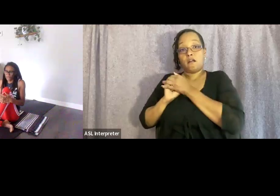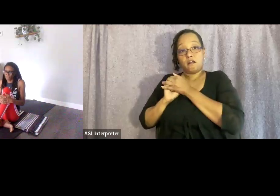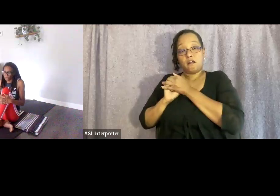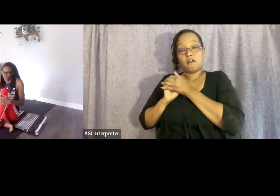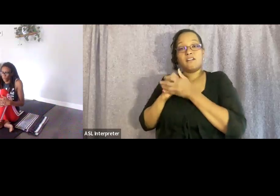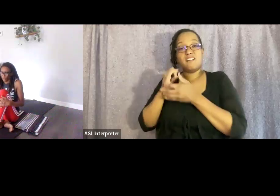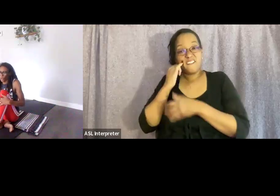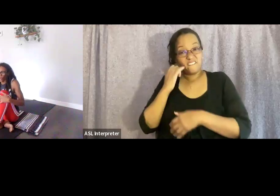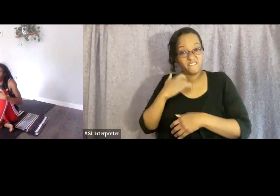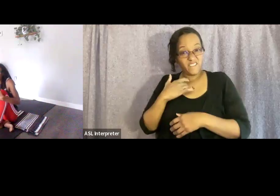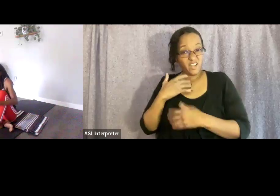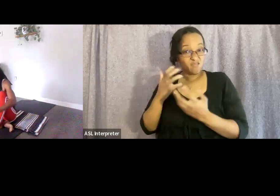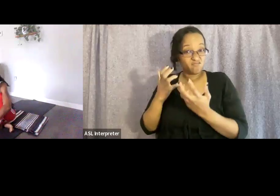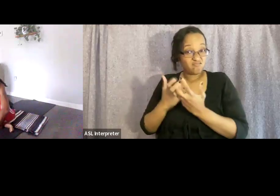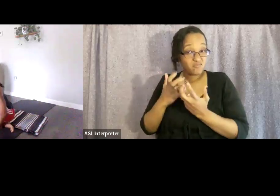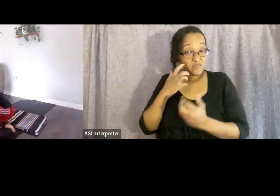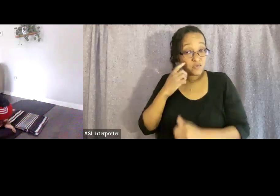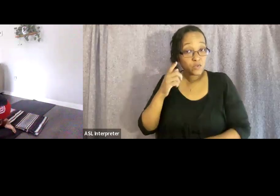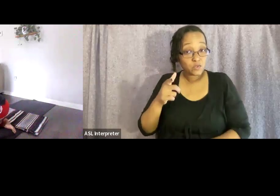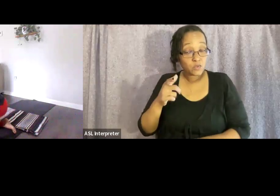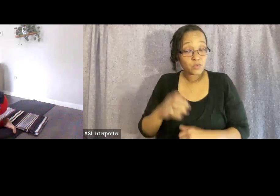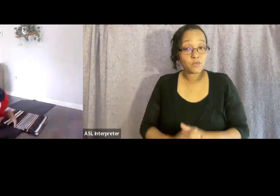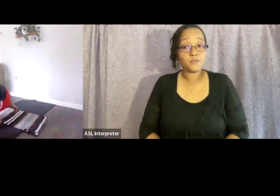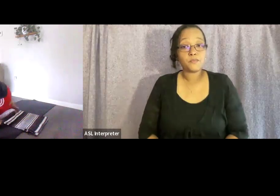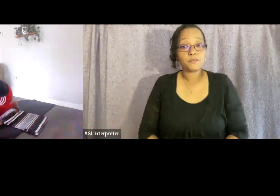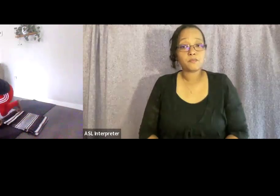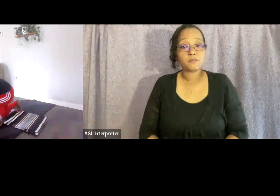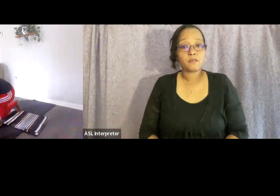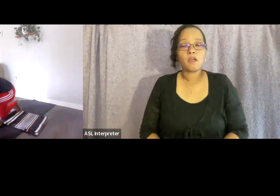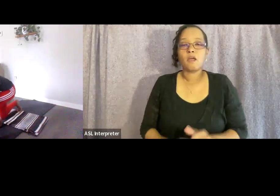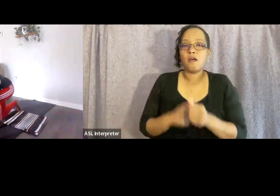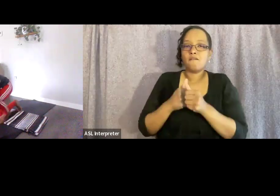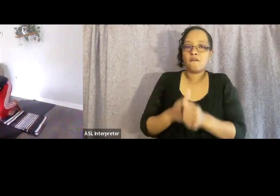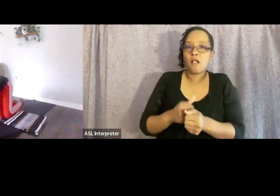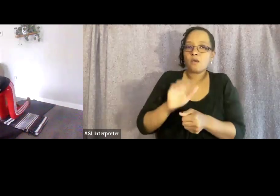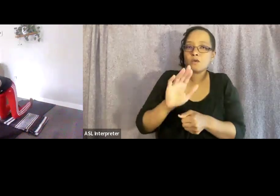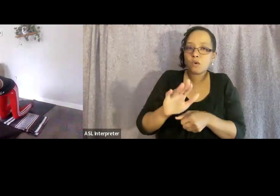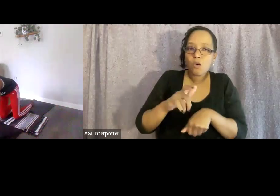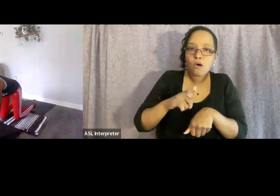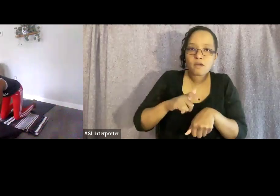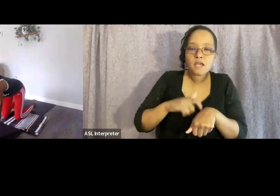Or transitioning, in your own time, as safely as possible, to hand the knees,